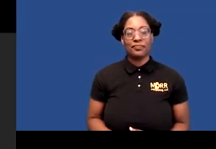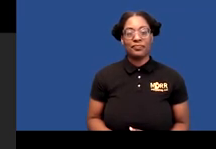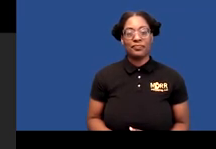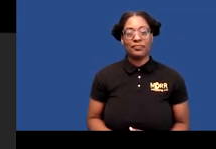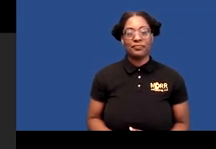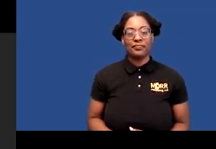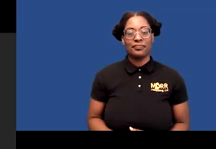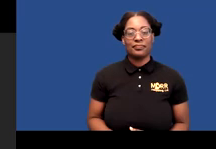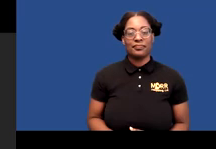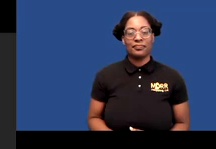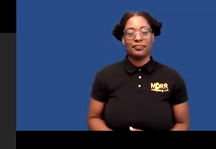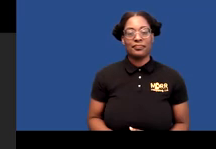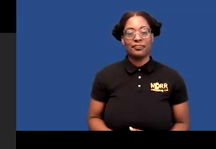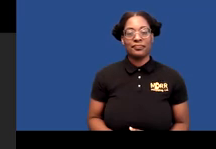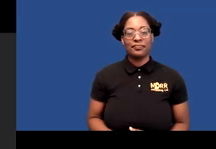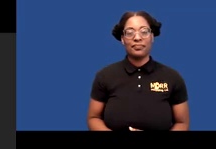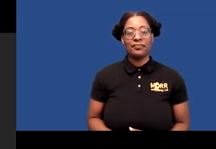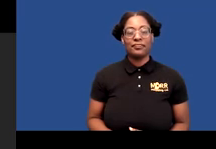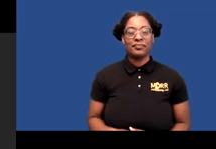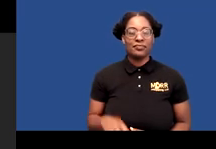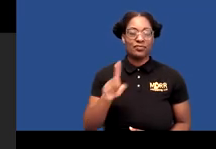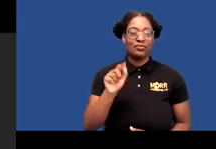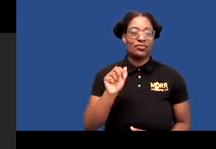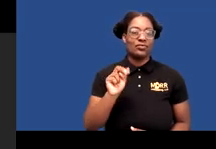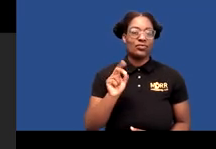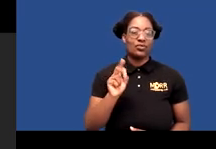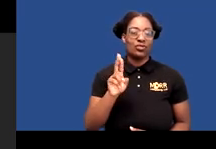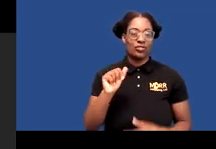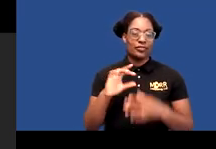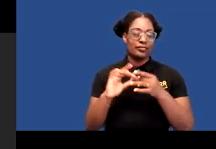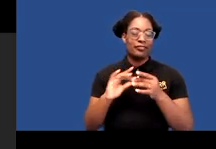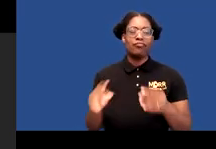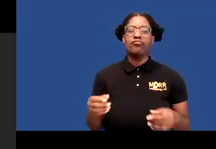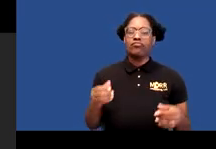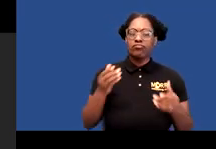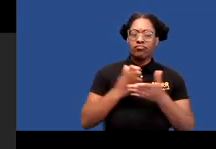Alright, I think we can go ahead. Most have participated in the poll.